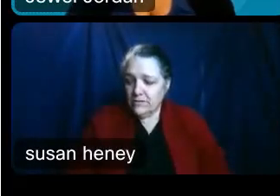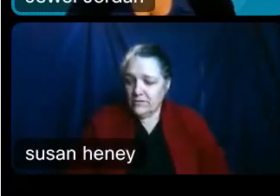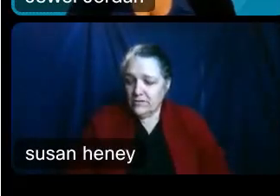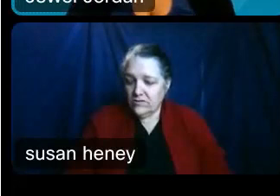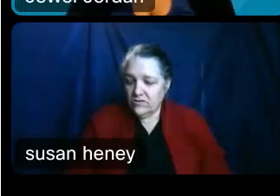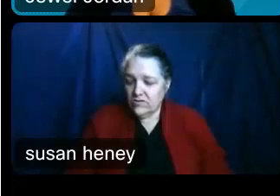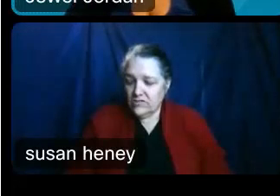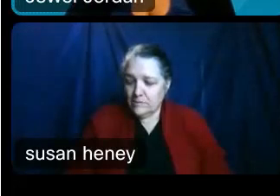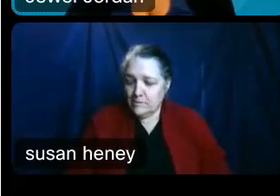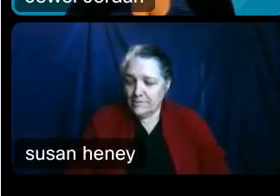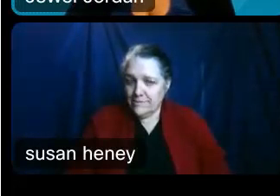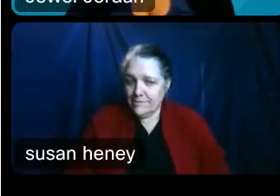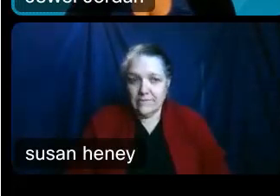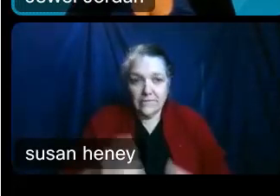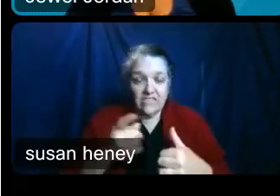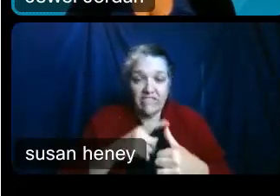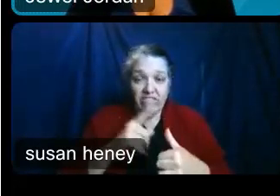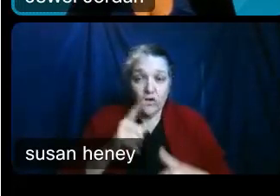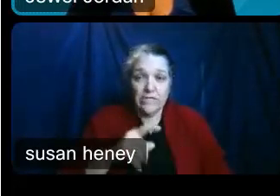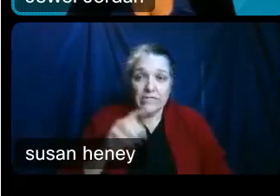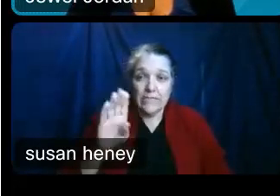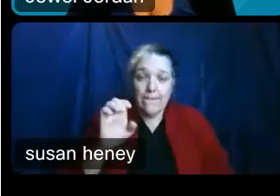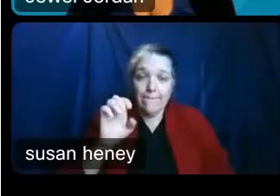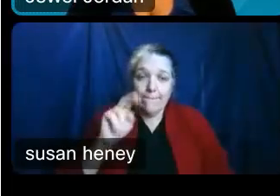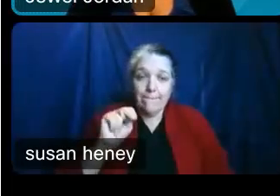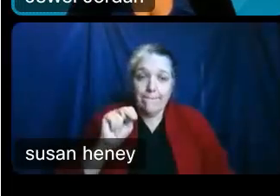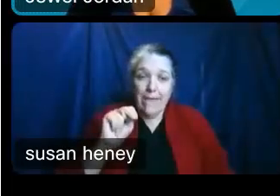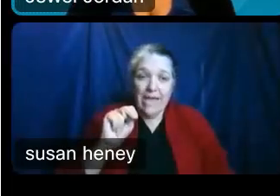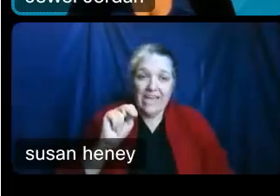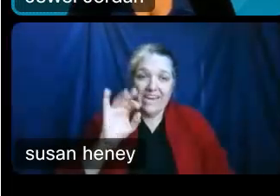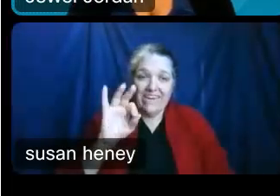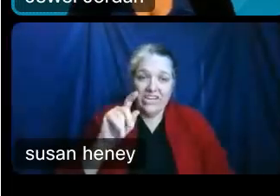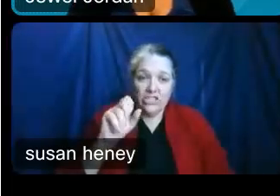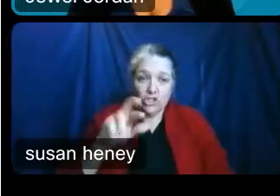question that we have comes from Benjamin Fisher. Please unmute your microphone when